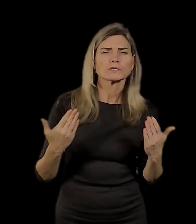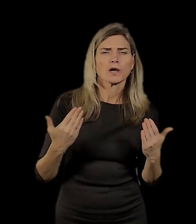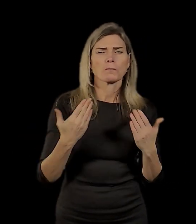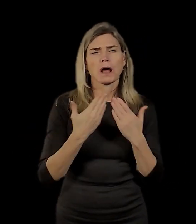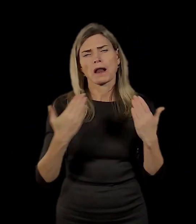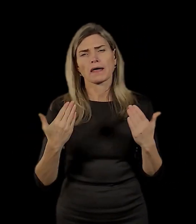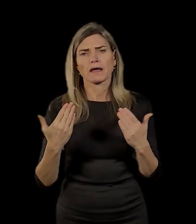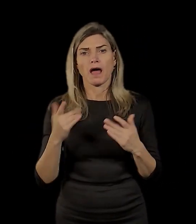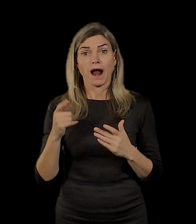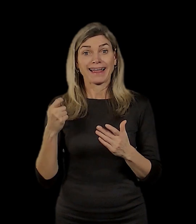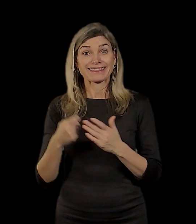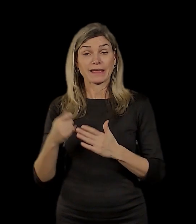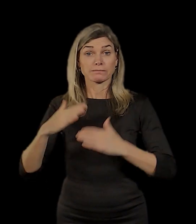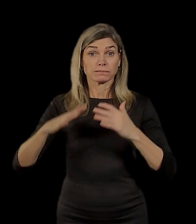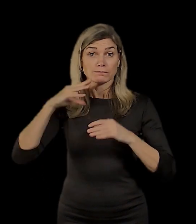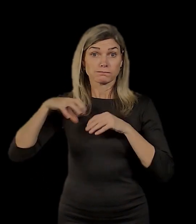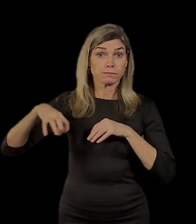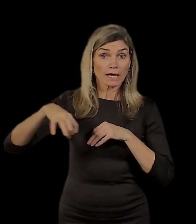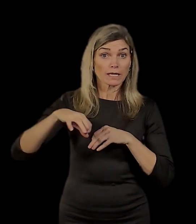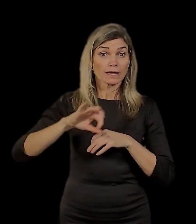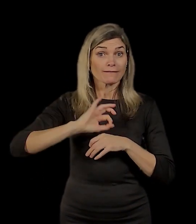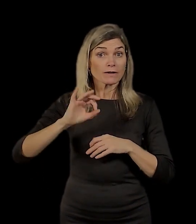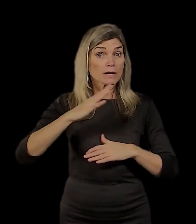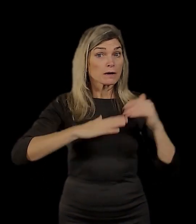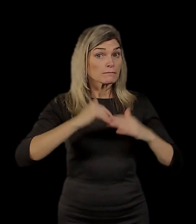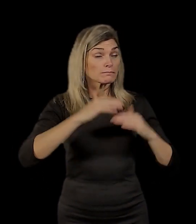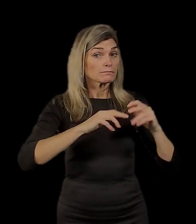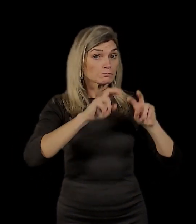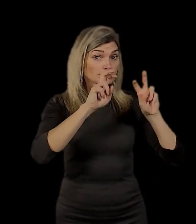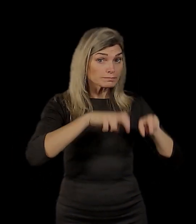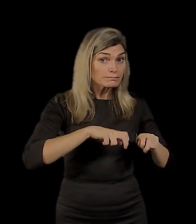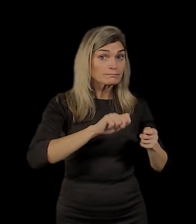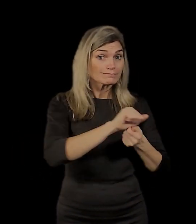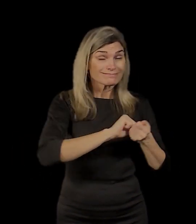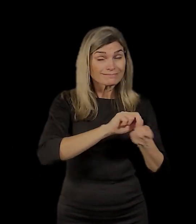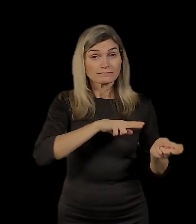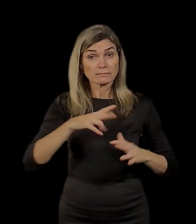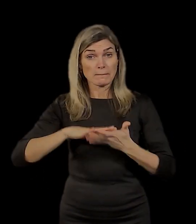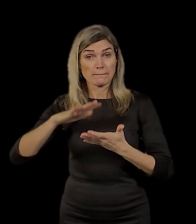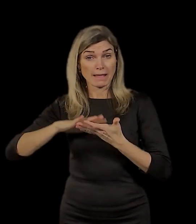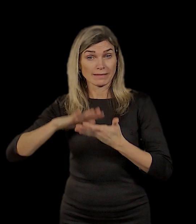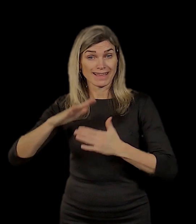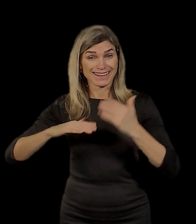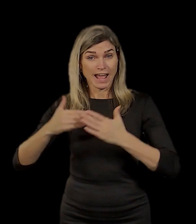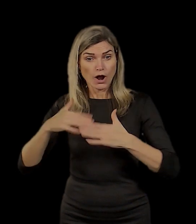in garages, but that we can exhibit it, we can test it. And we can actually make a real facade out of it.